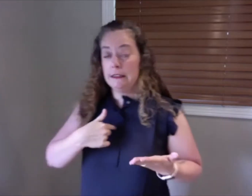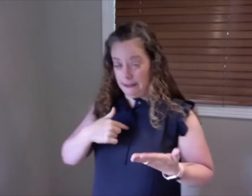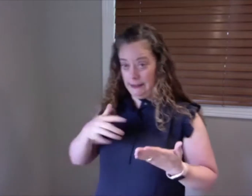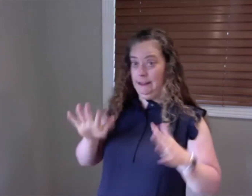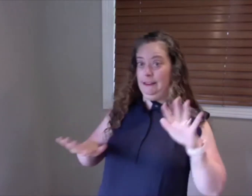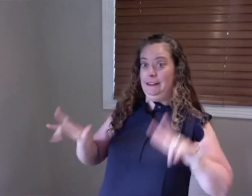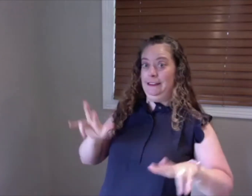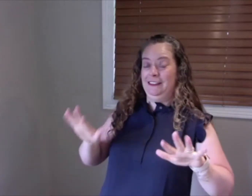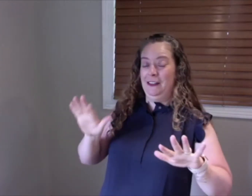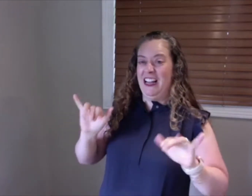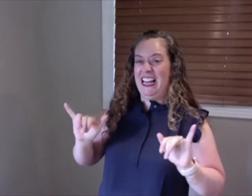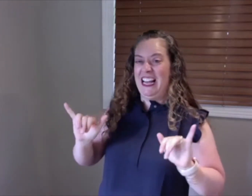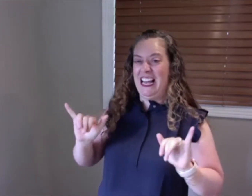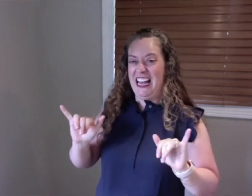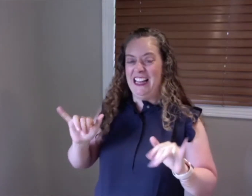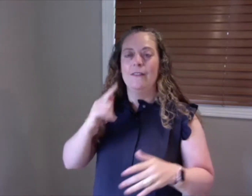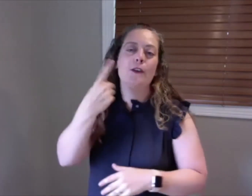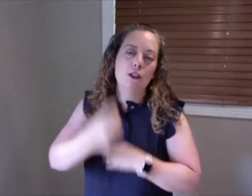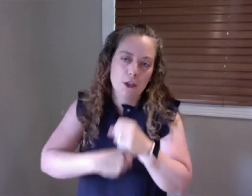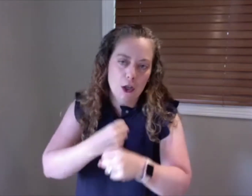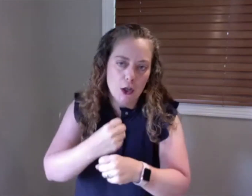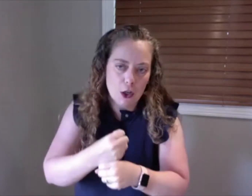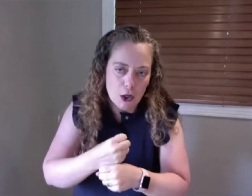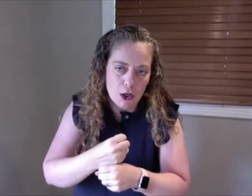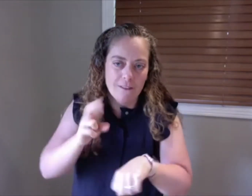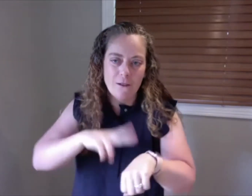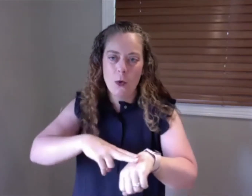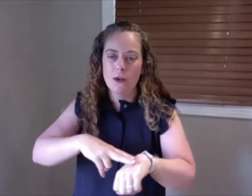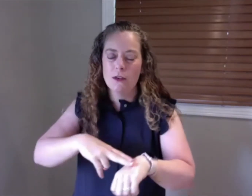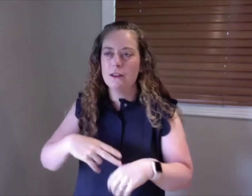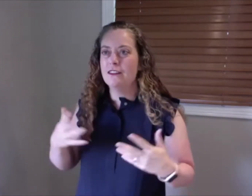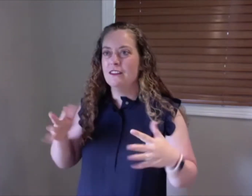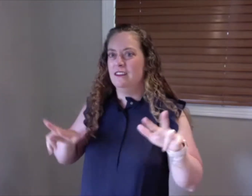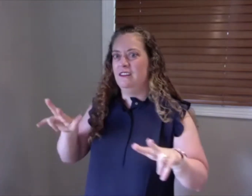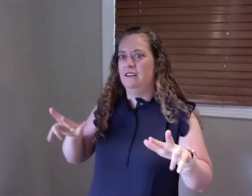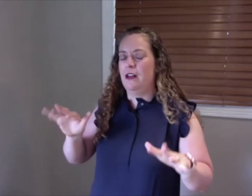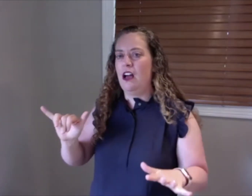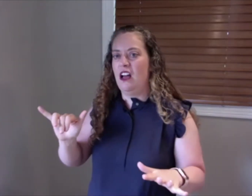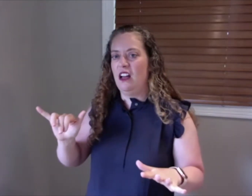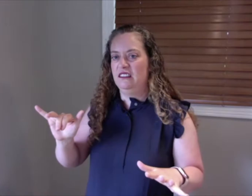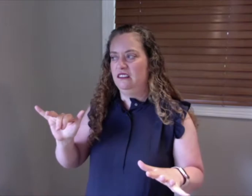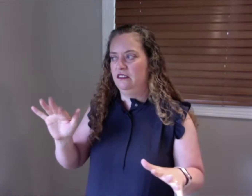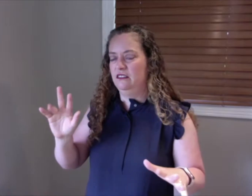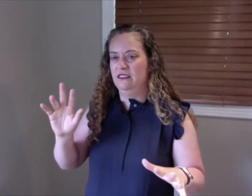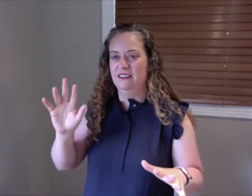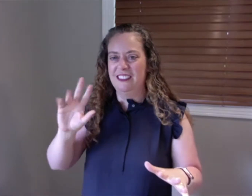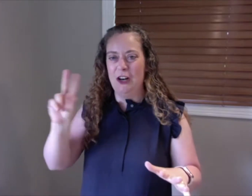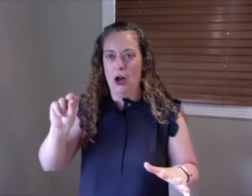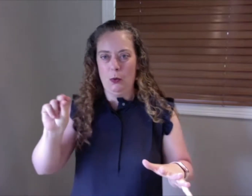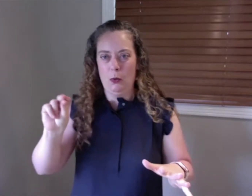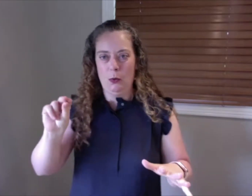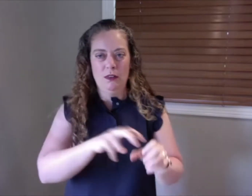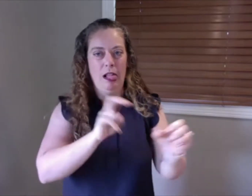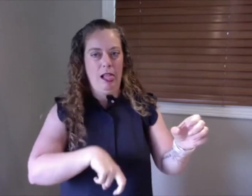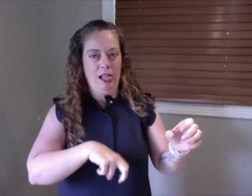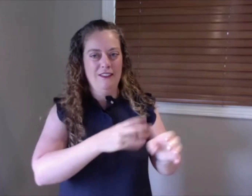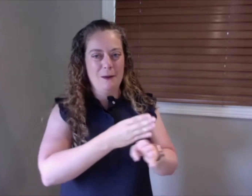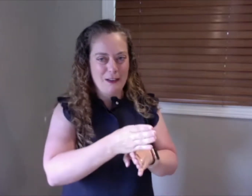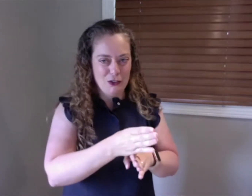body and as a first-year student, of course, I was already a little uncomfortable and that was a little bit